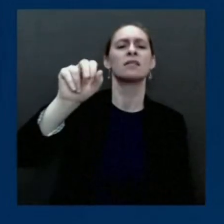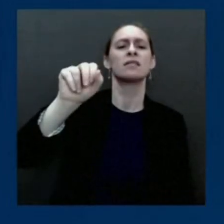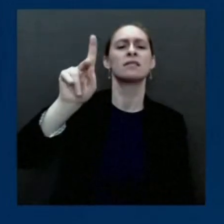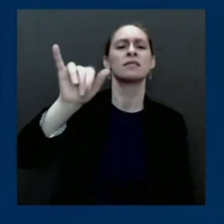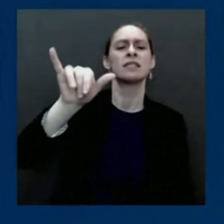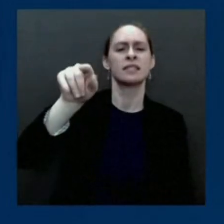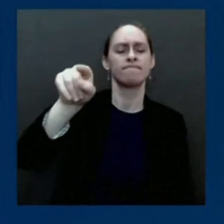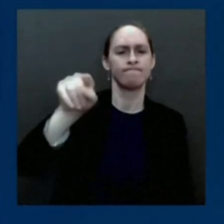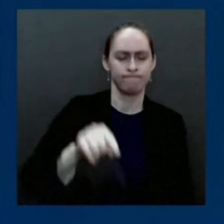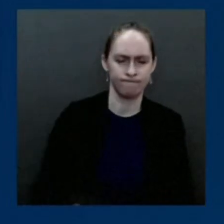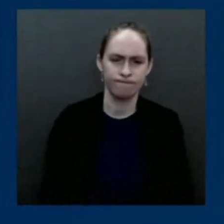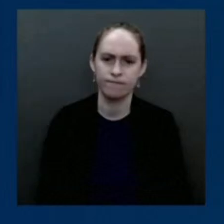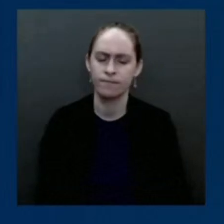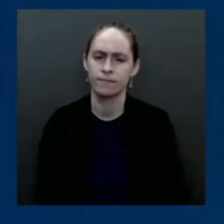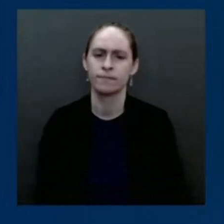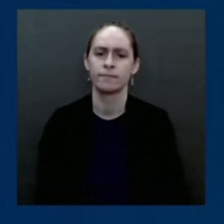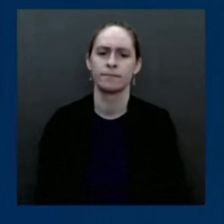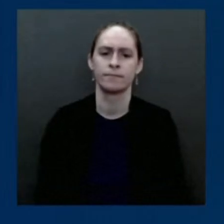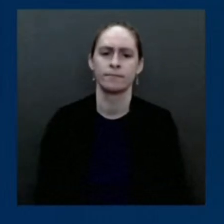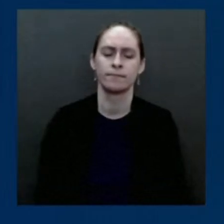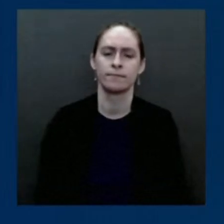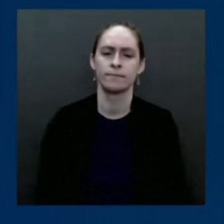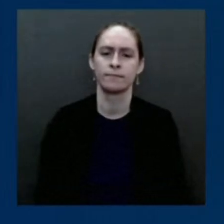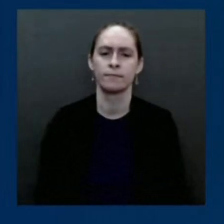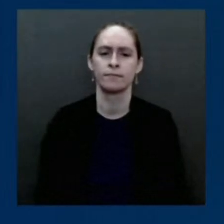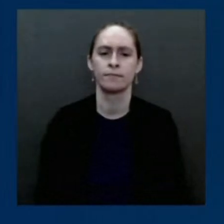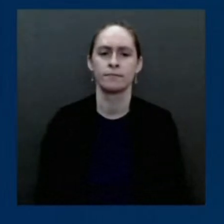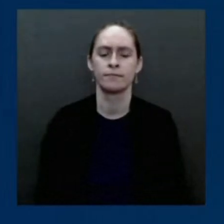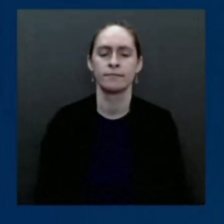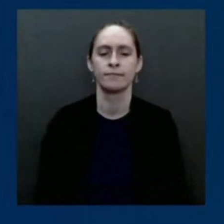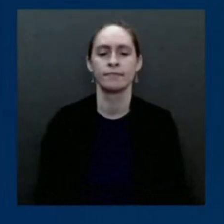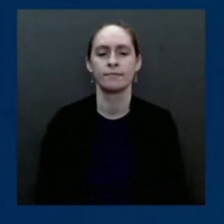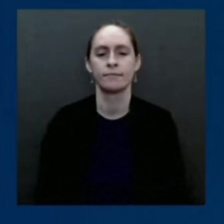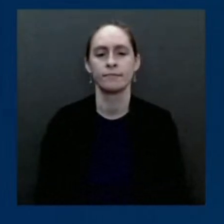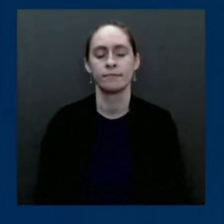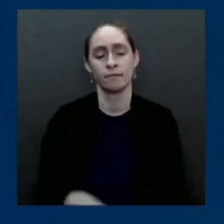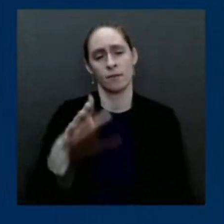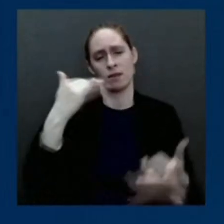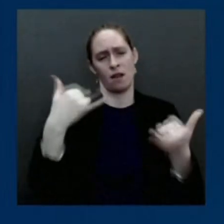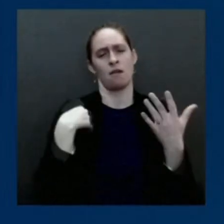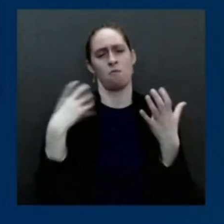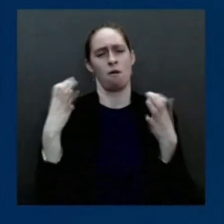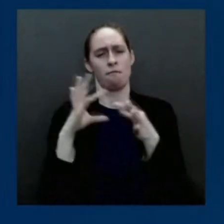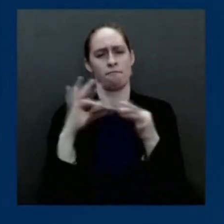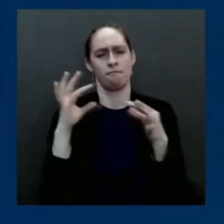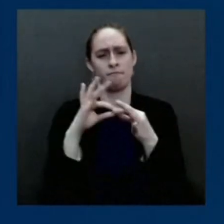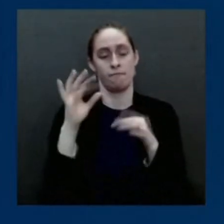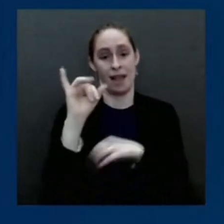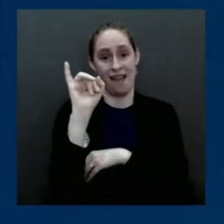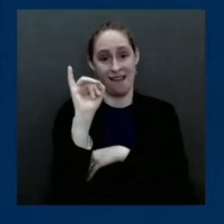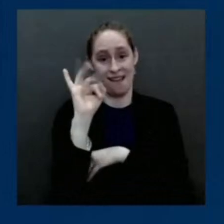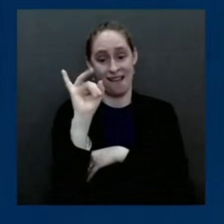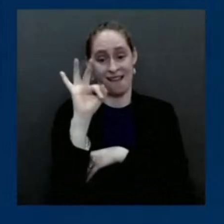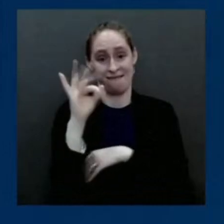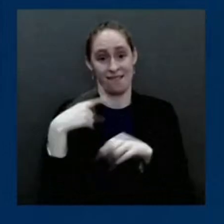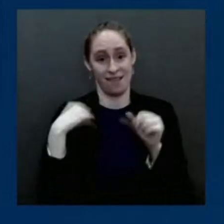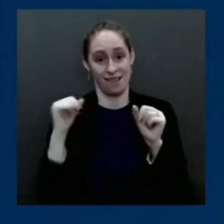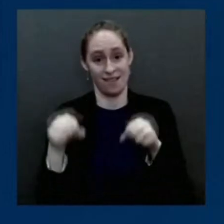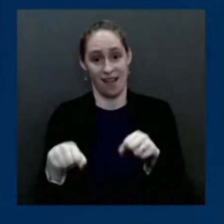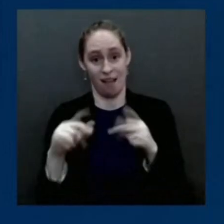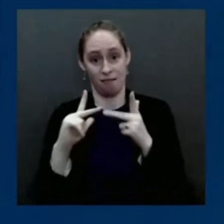OUR CDC GUIDANCE HAS BEEN CLEAR